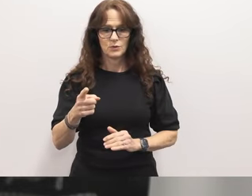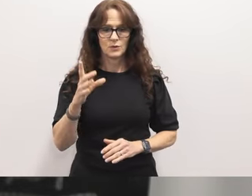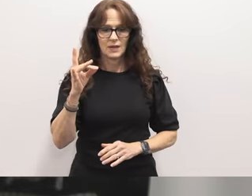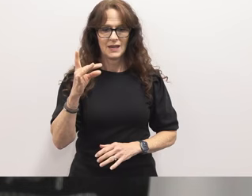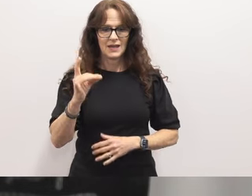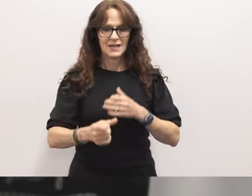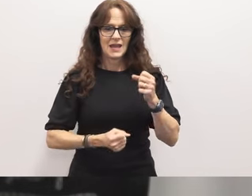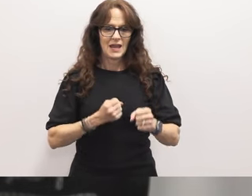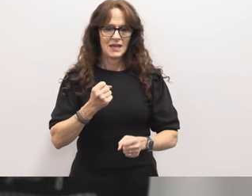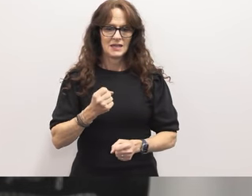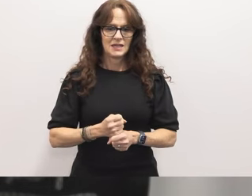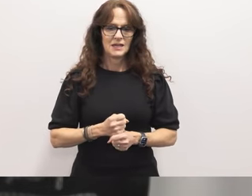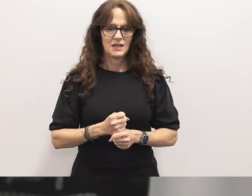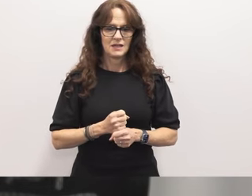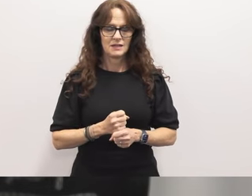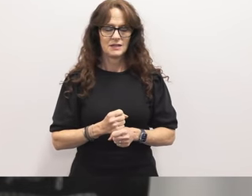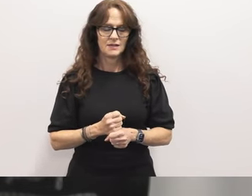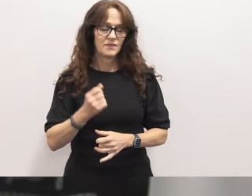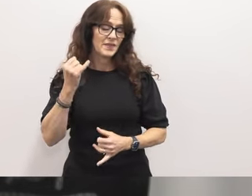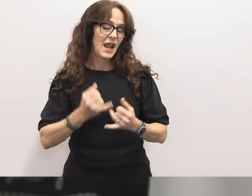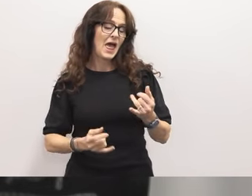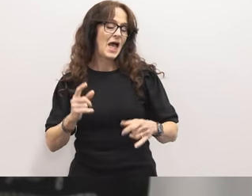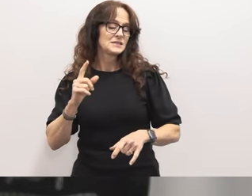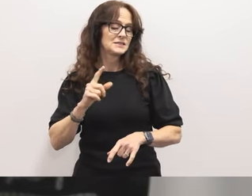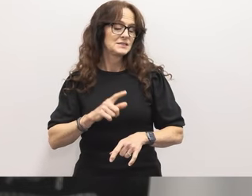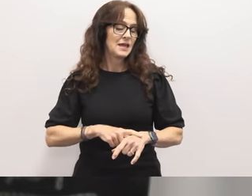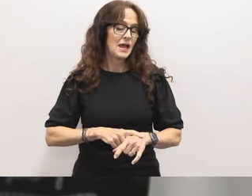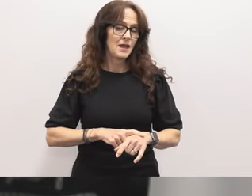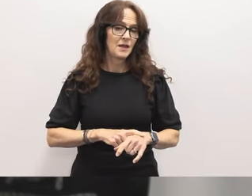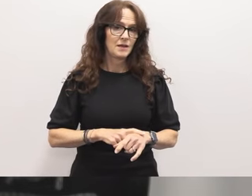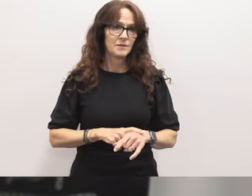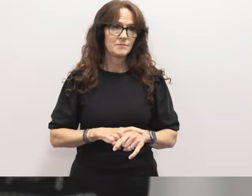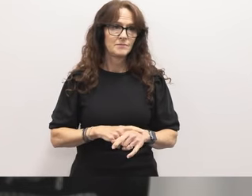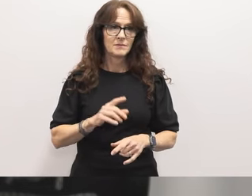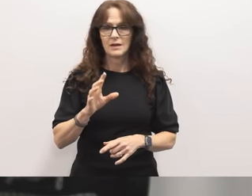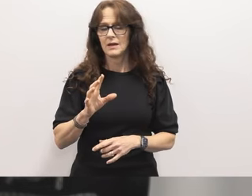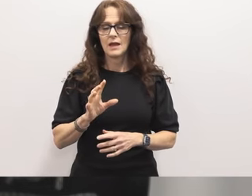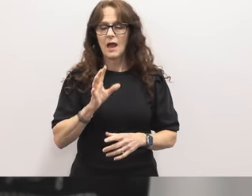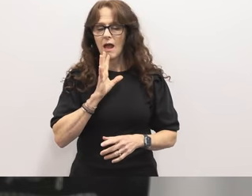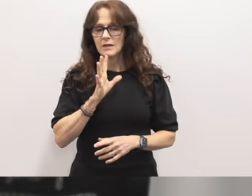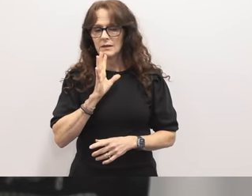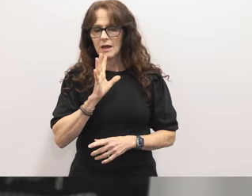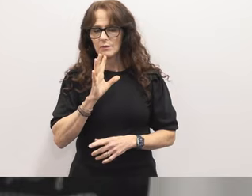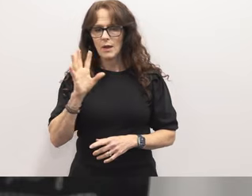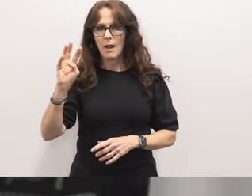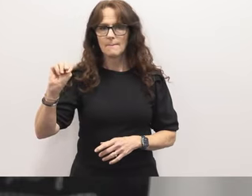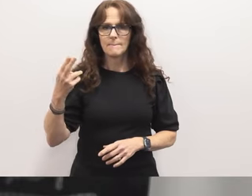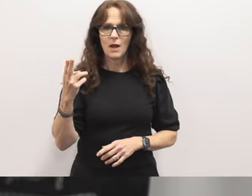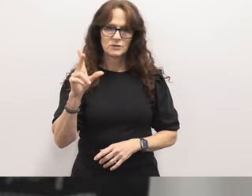The last time I presented to you was March of 2020. And every time I've come,